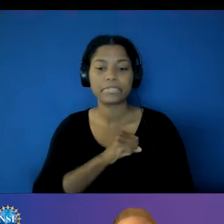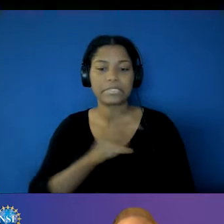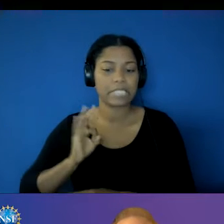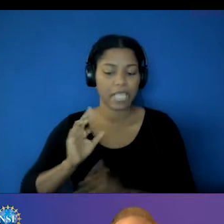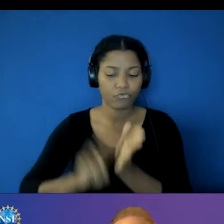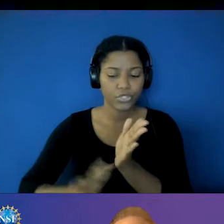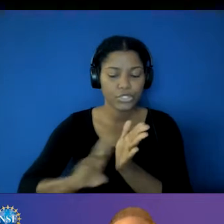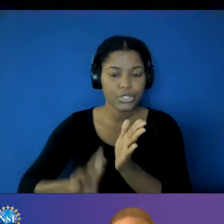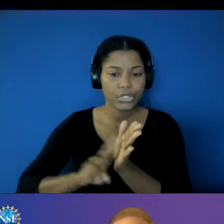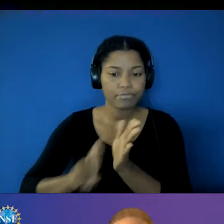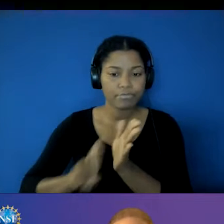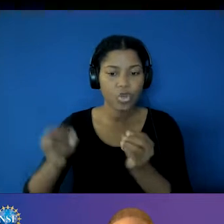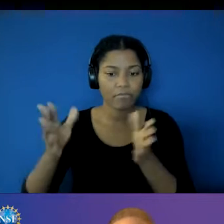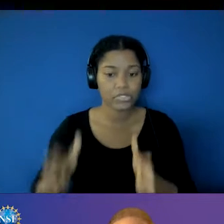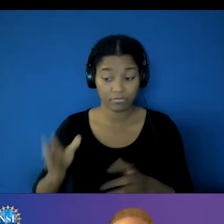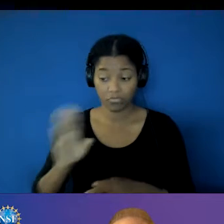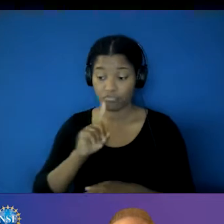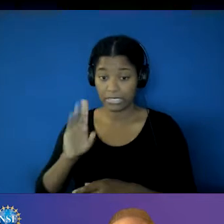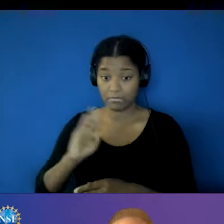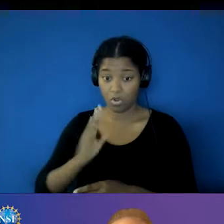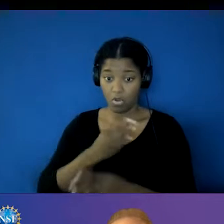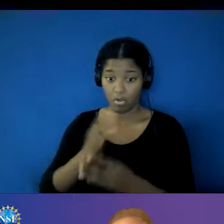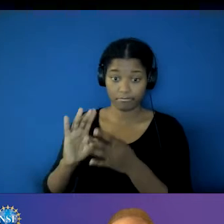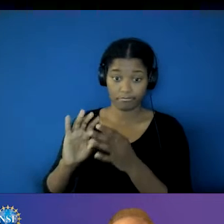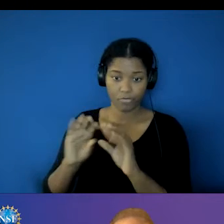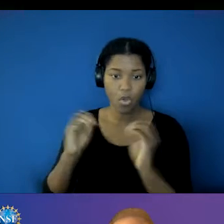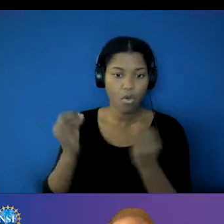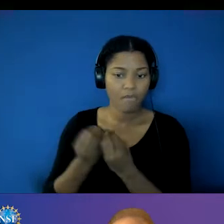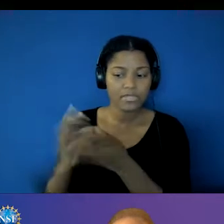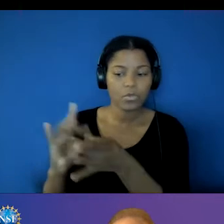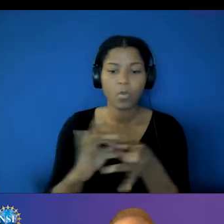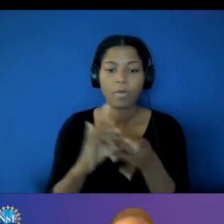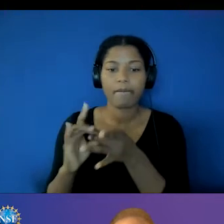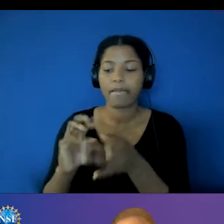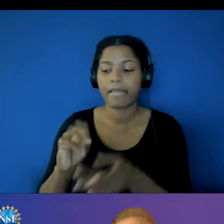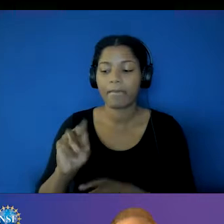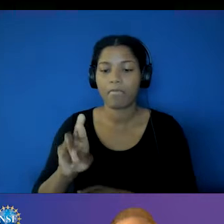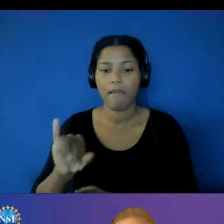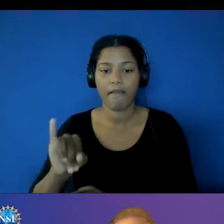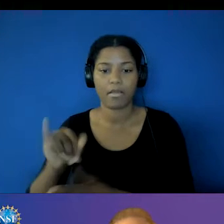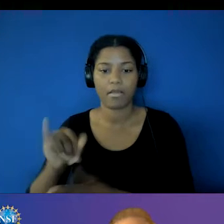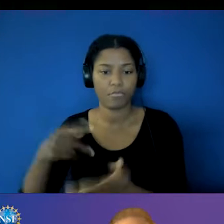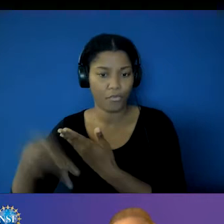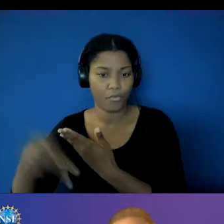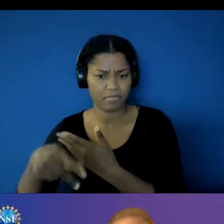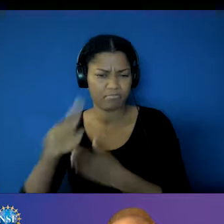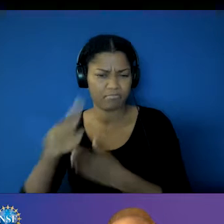and our office coordinates the overall MRI program. And I'll talk a little bit more about that, in the next number of slides.